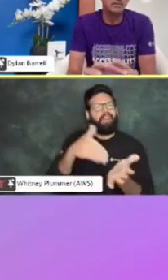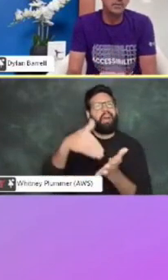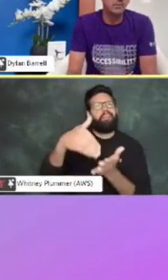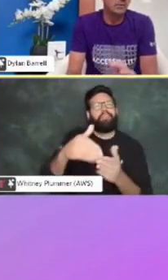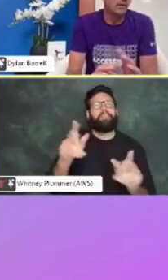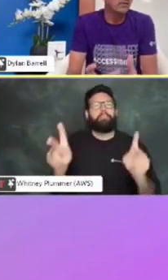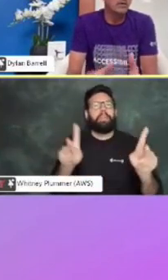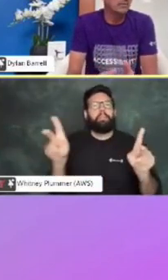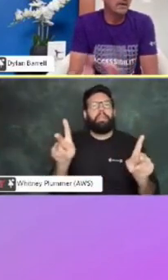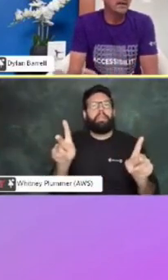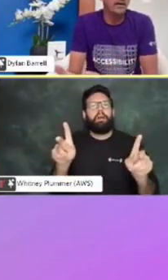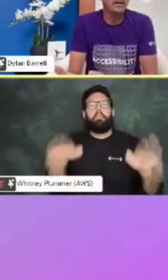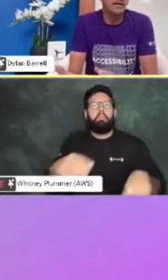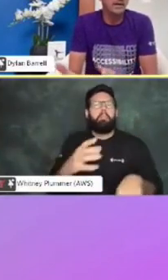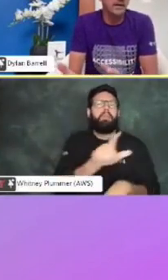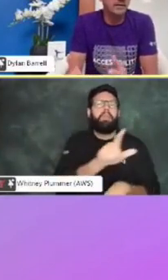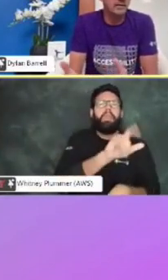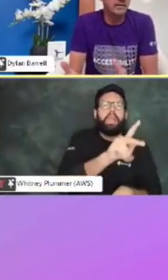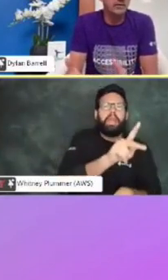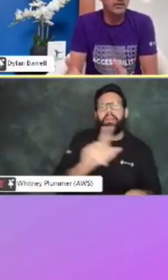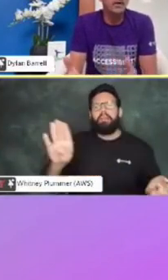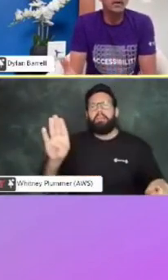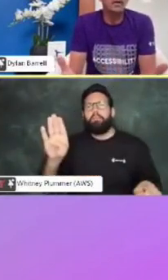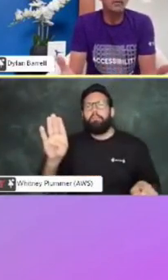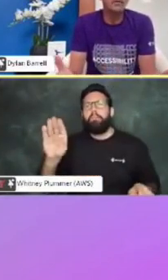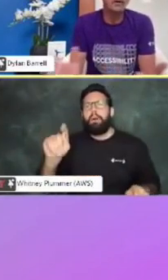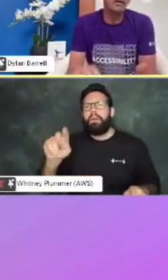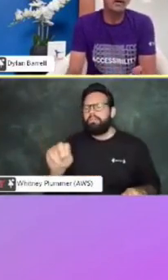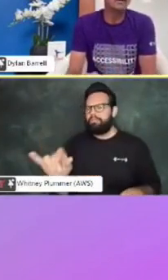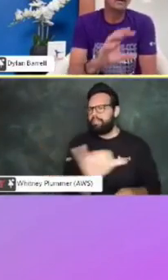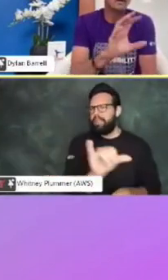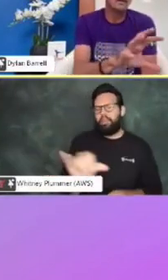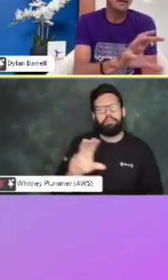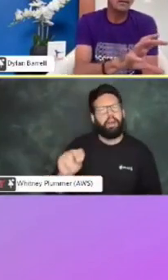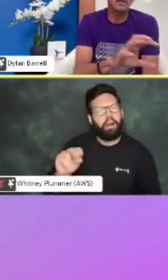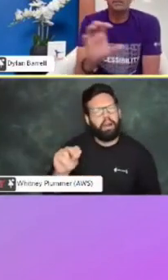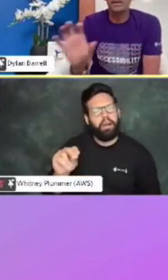we won't automatically raise that as an issue. We'll say, okay, the thing looks like a button,